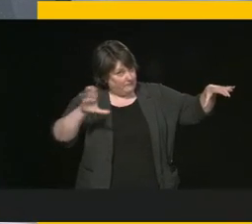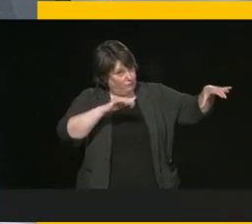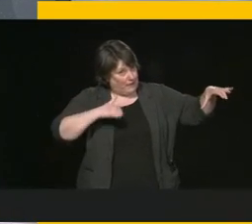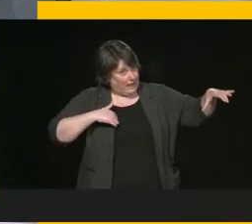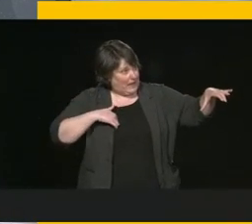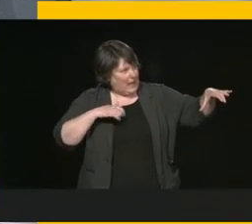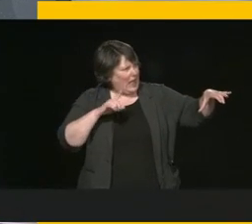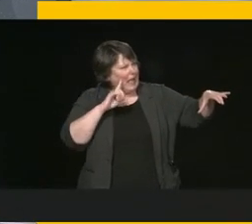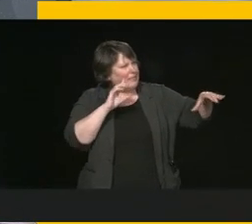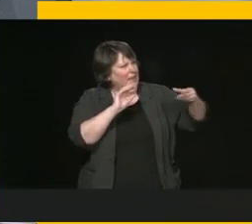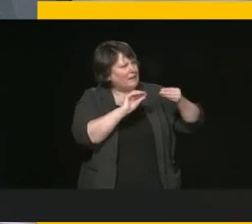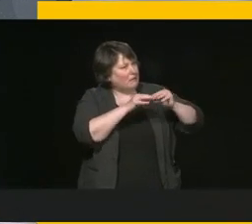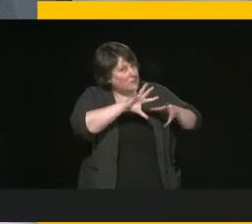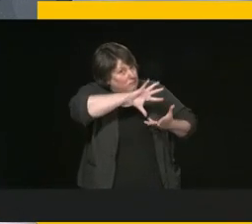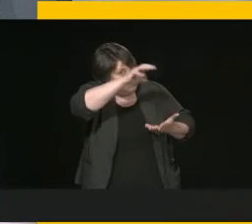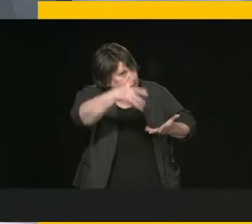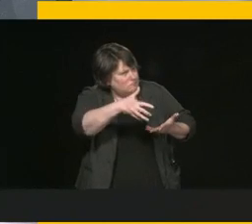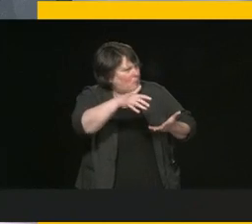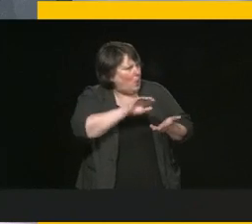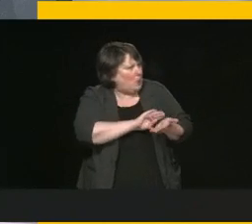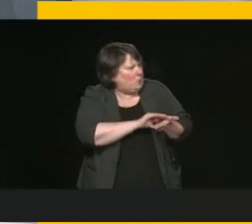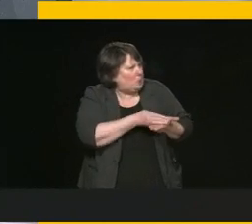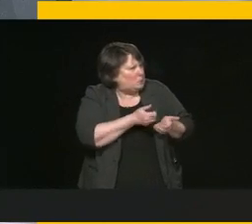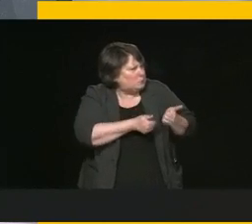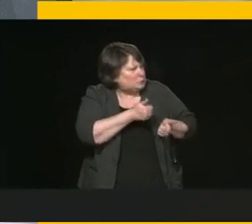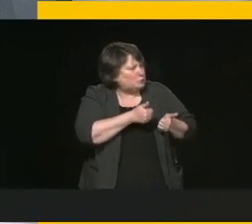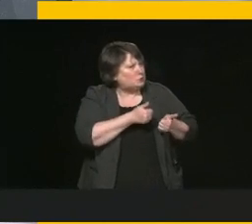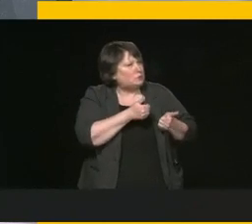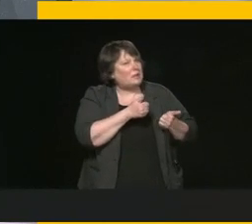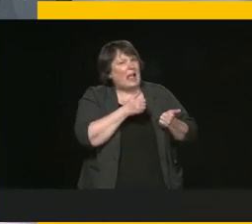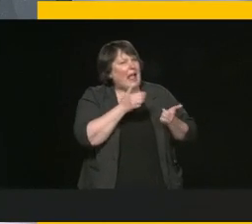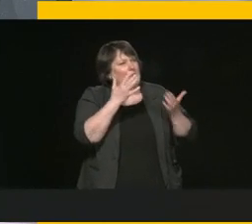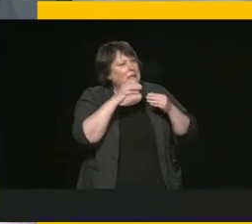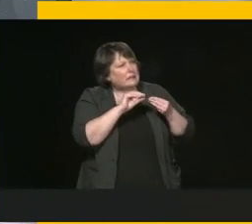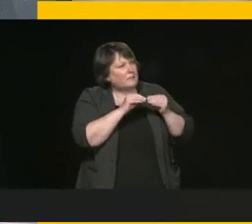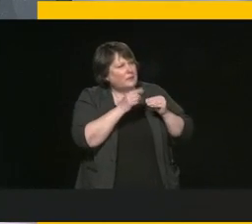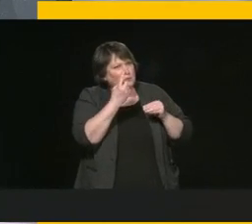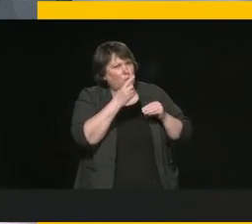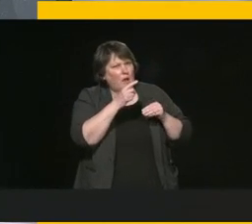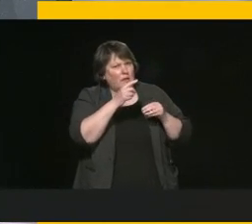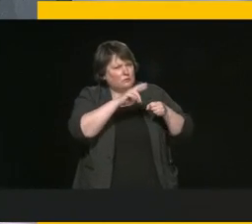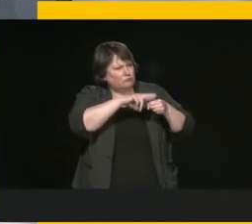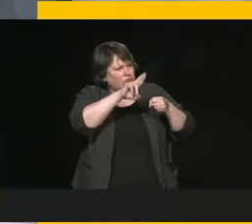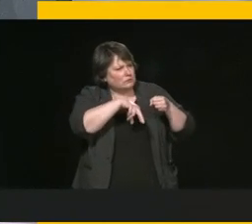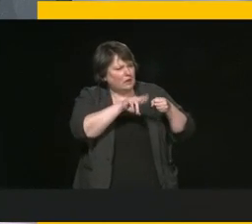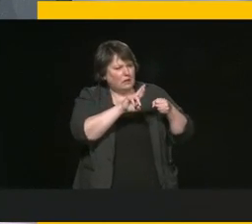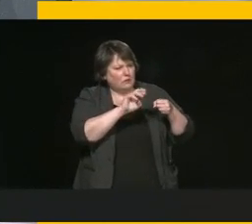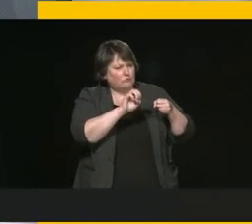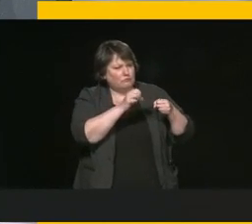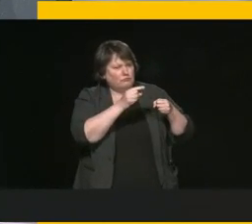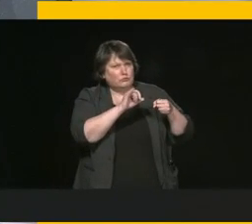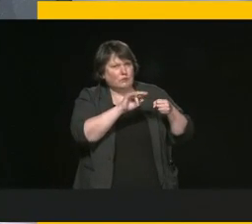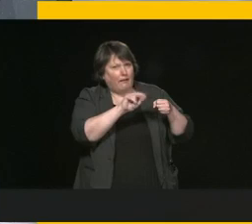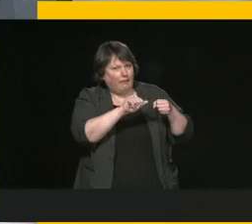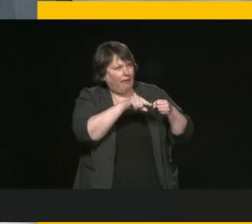AND WHAT WAS THE HIREST NUMBER? AND MY -- HIGHEST NUMBER? AND MY FOLLOW-UP QUESTION ON THE